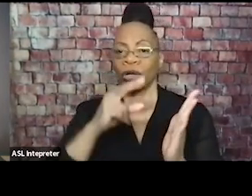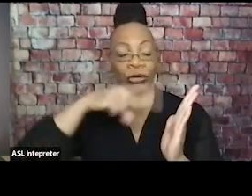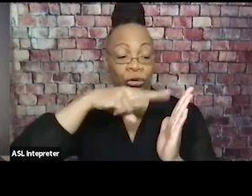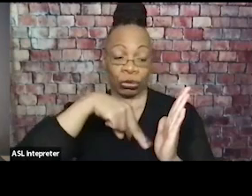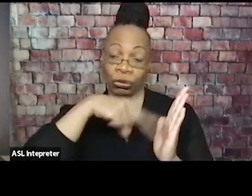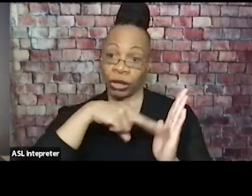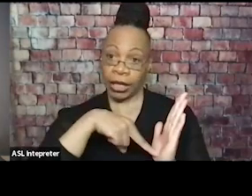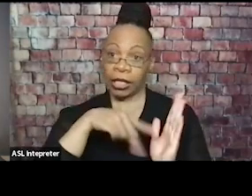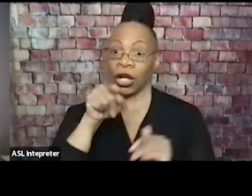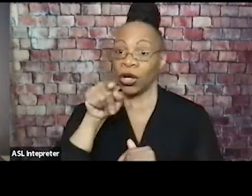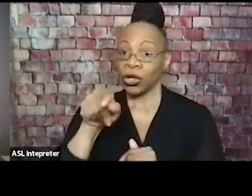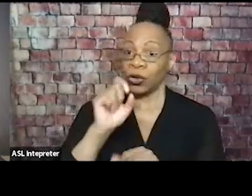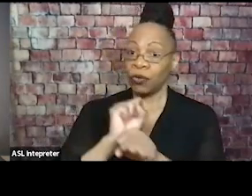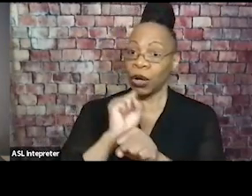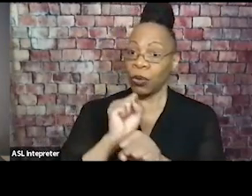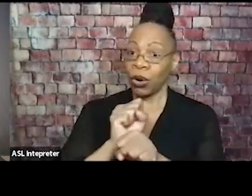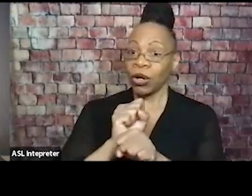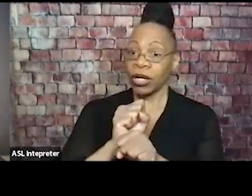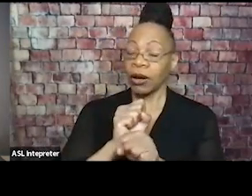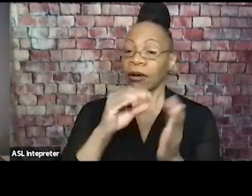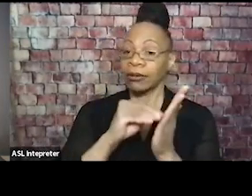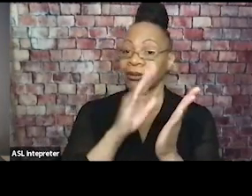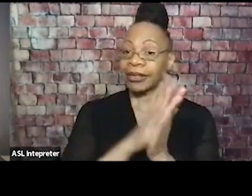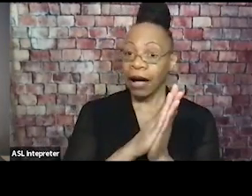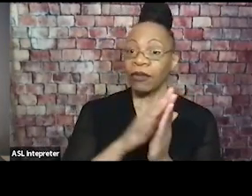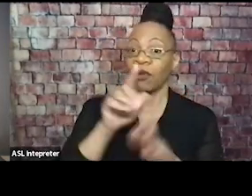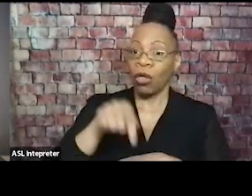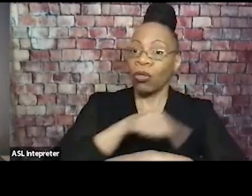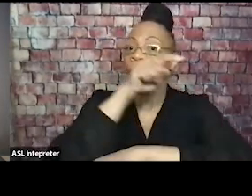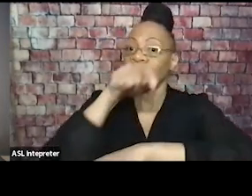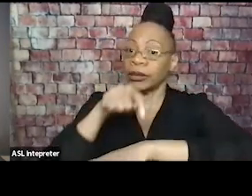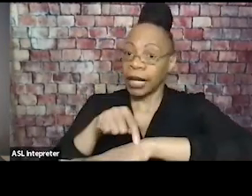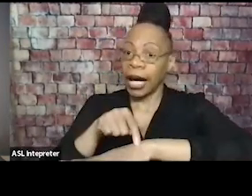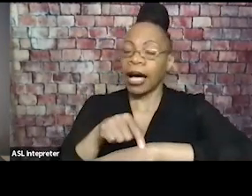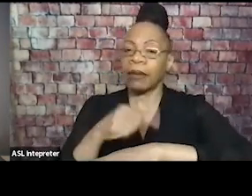this medical summary report for a long time, so it's always really important and beneficial